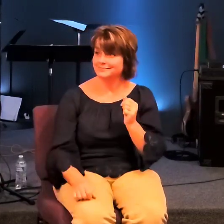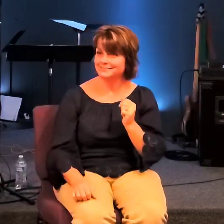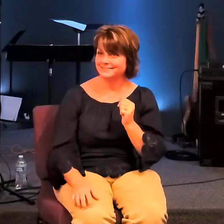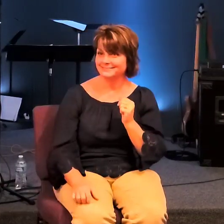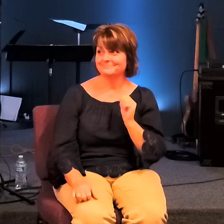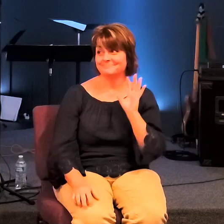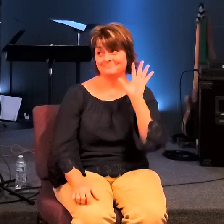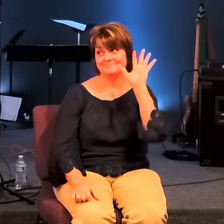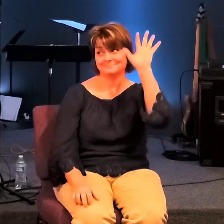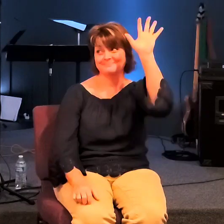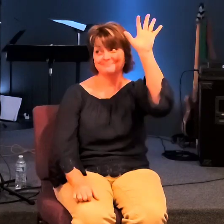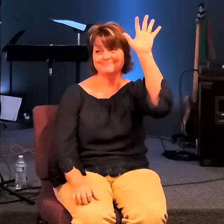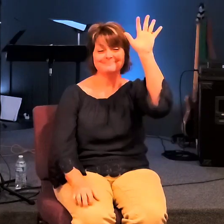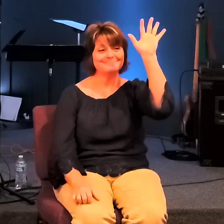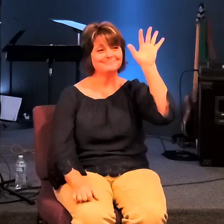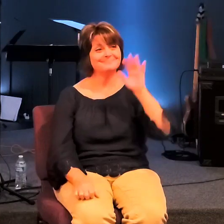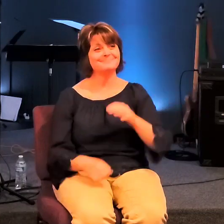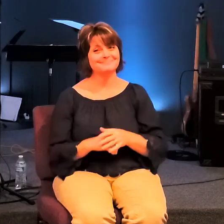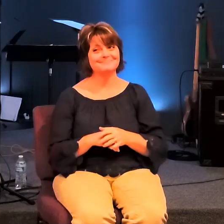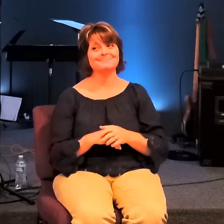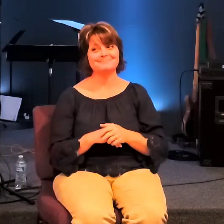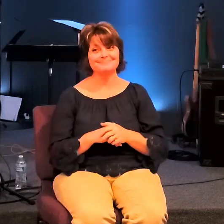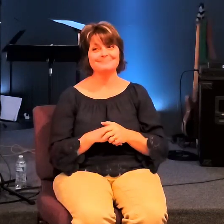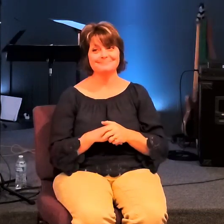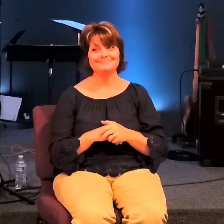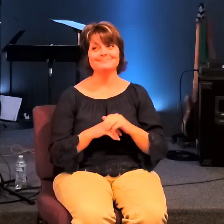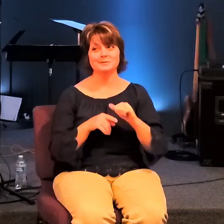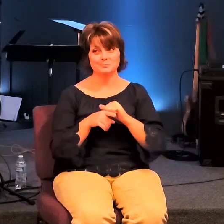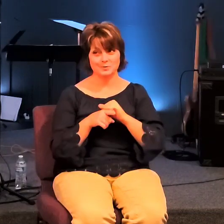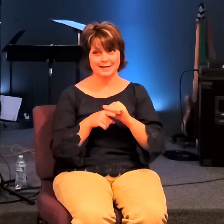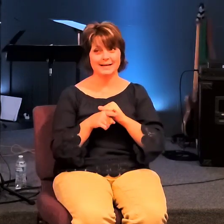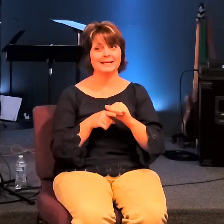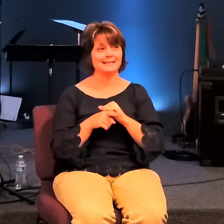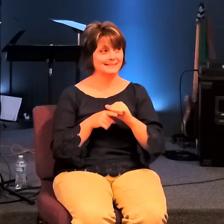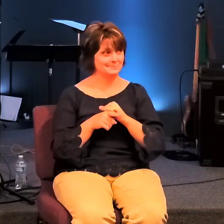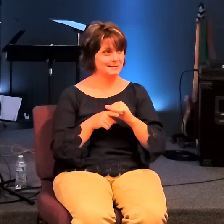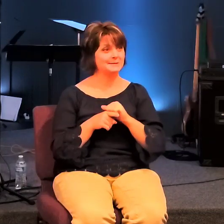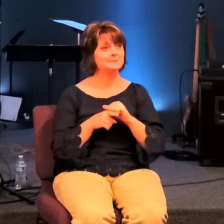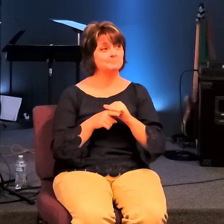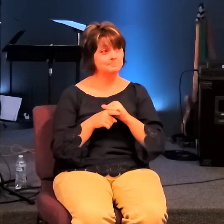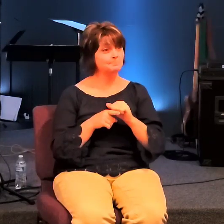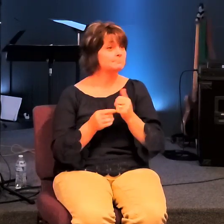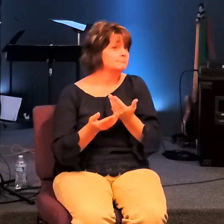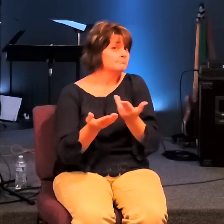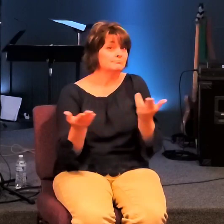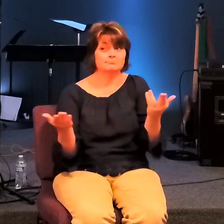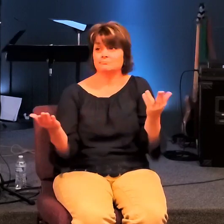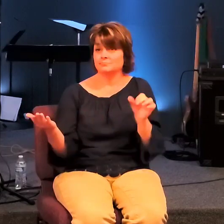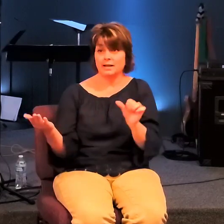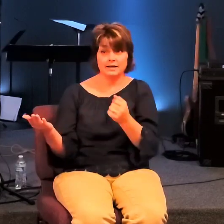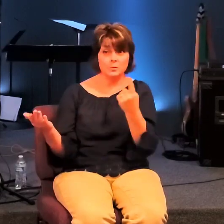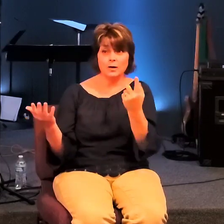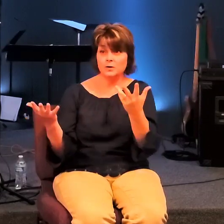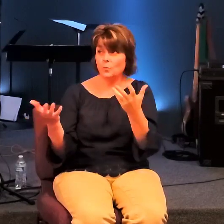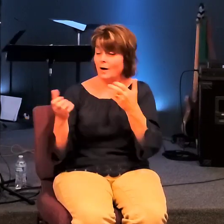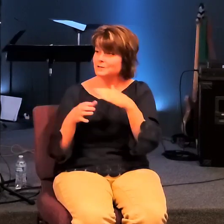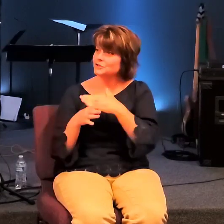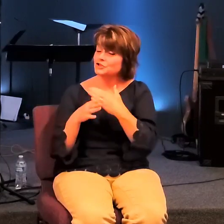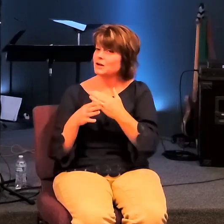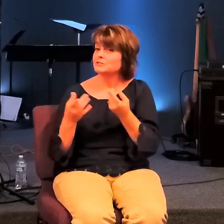is about practicing spiritual formation so would anyone like to share about your experiencing